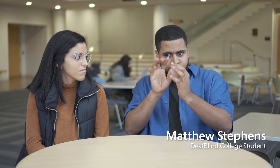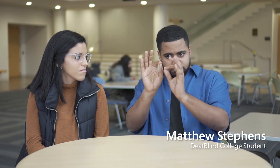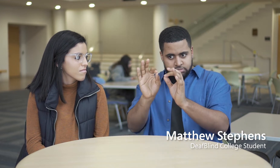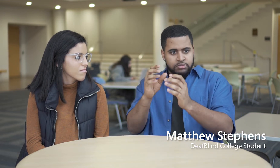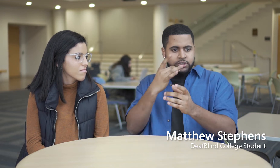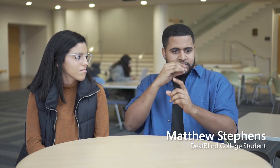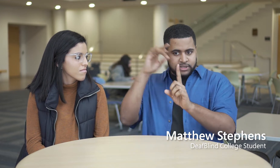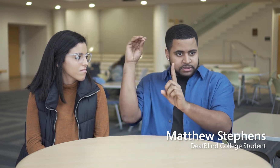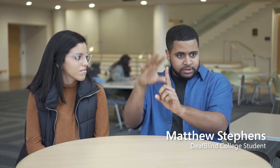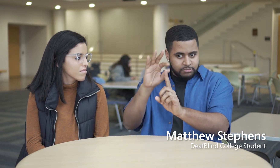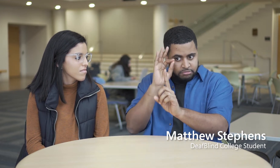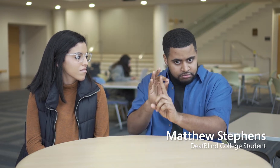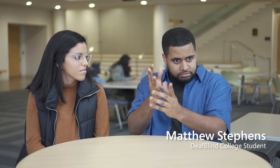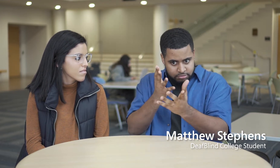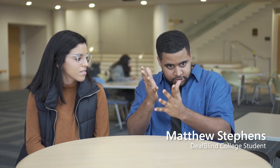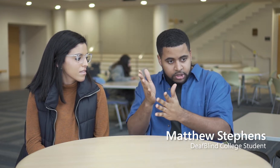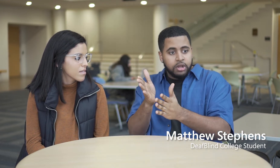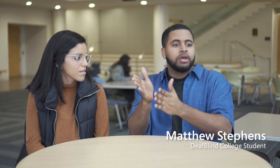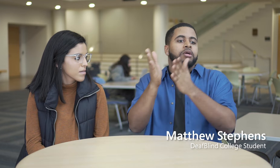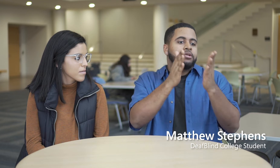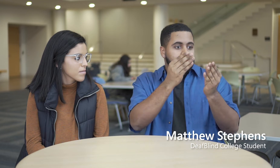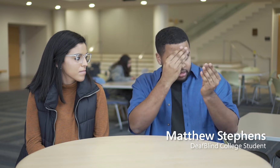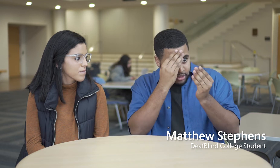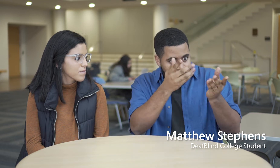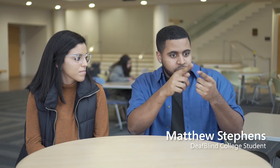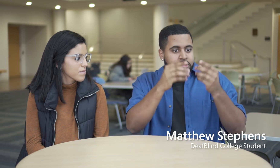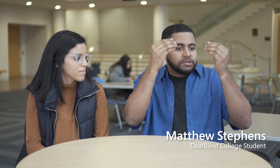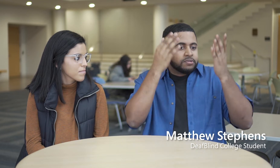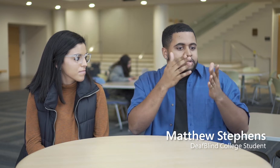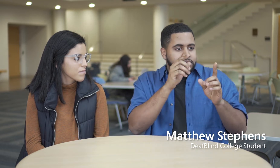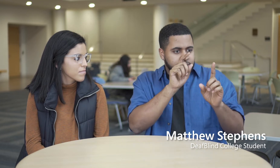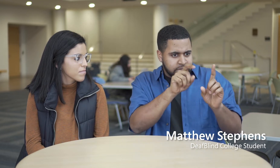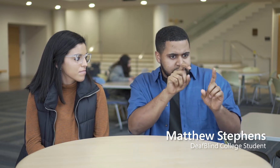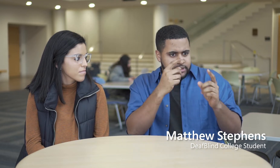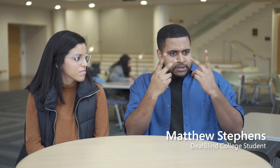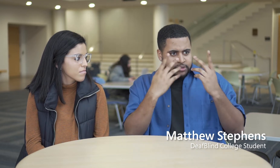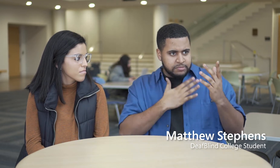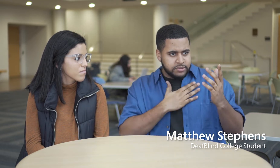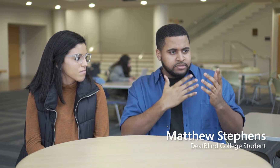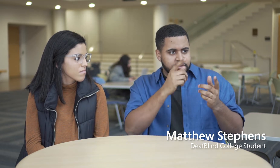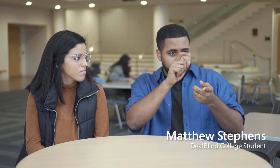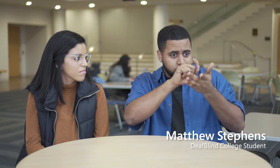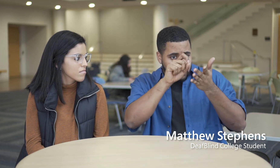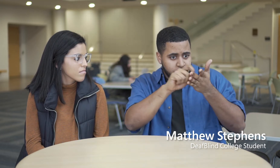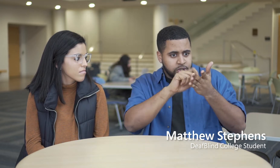I need to make sure the interpreter is situated with adequate lighting. And, I need to tell my teacher about my need for visual accommodations